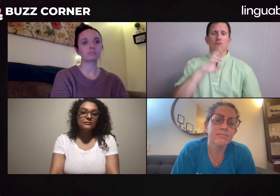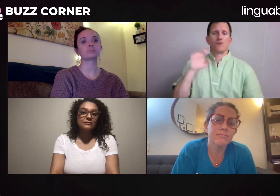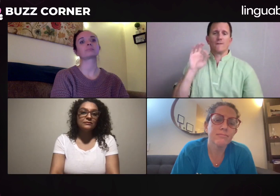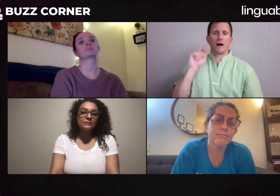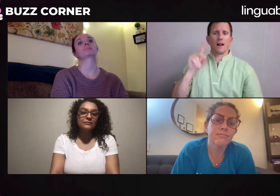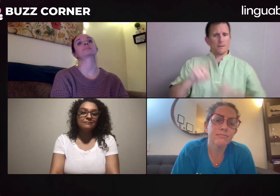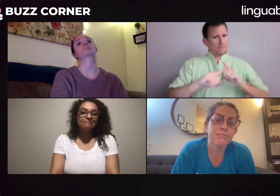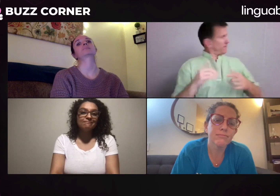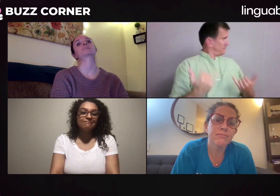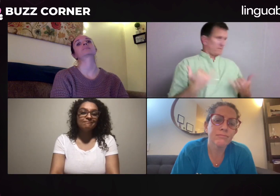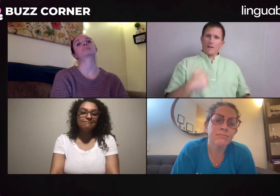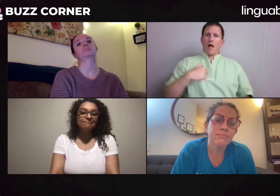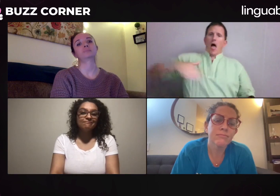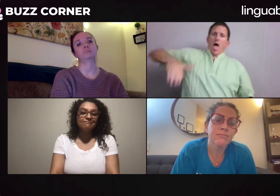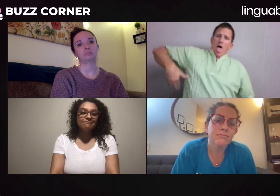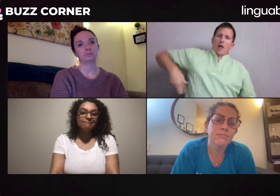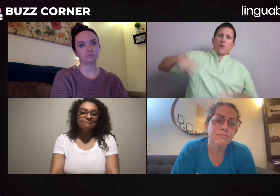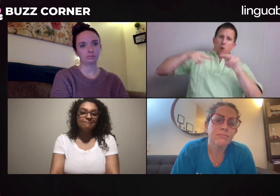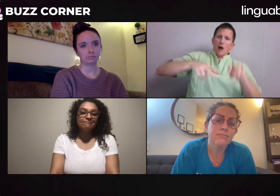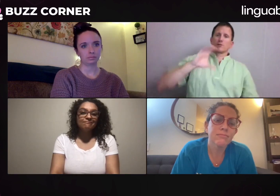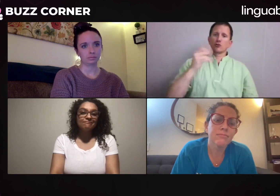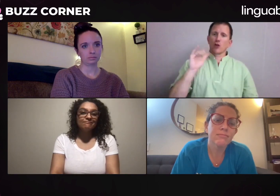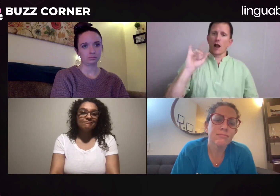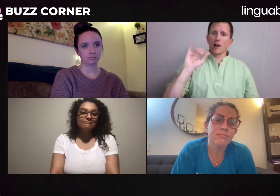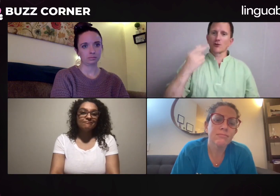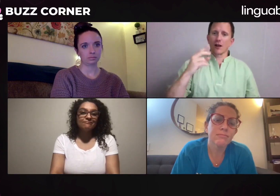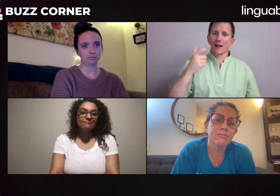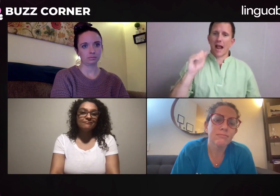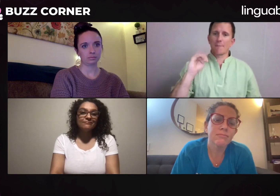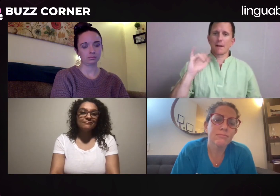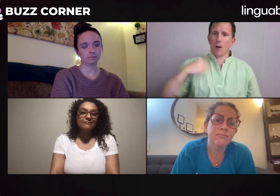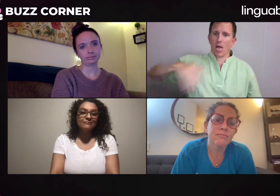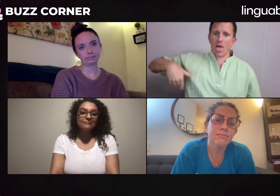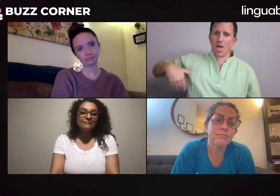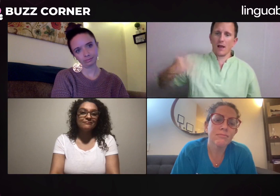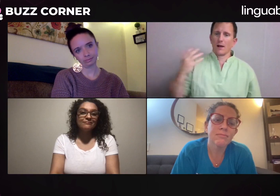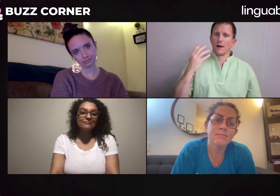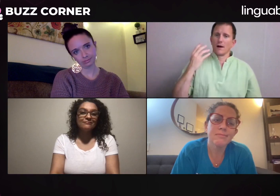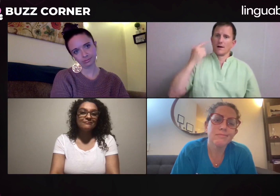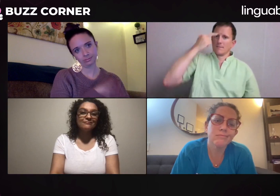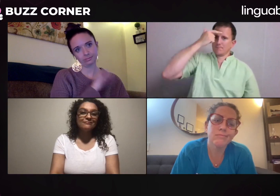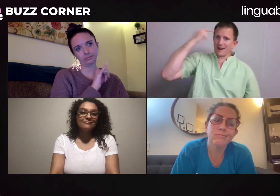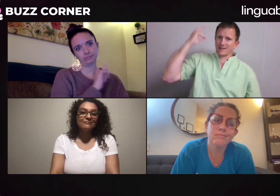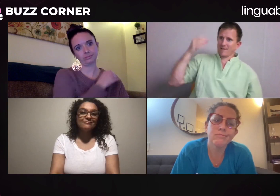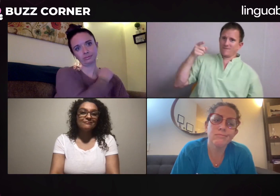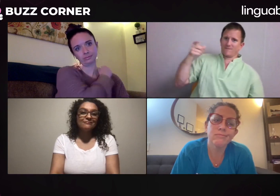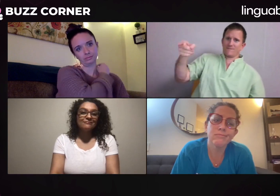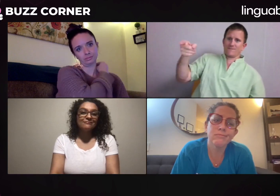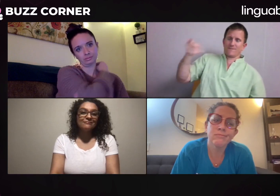But now I haven't seen Childish Gambino because of that entire situation.